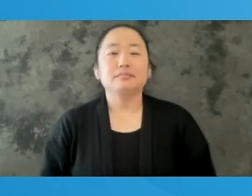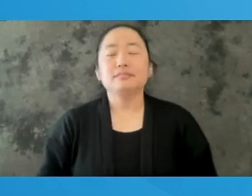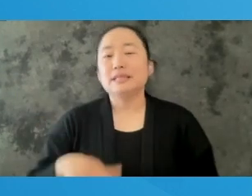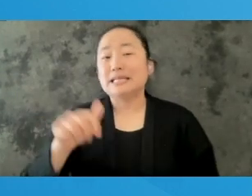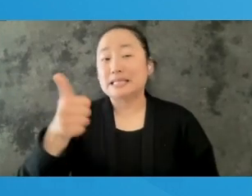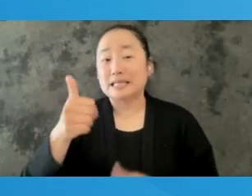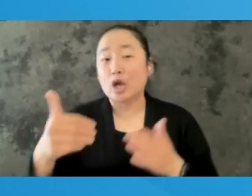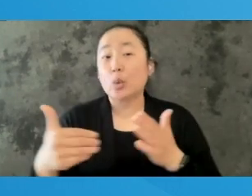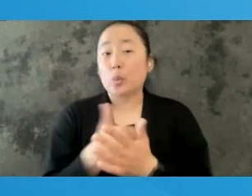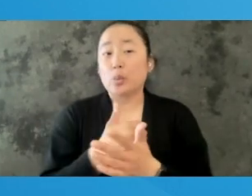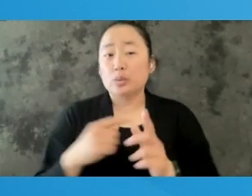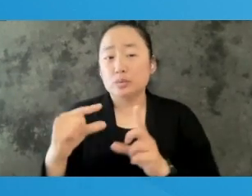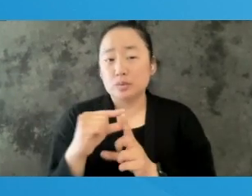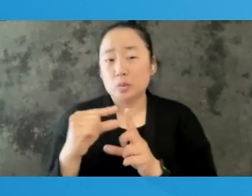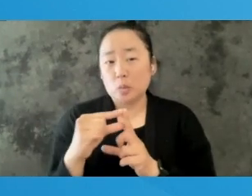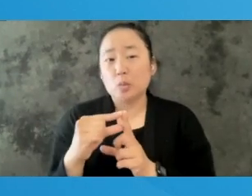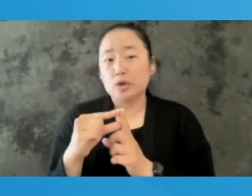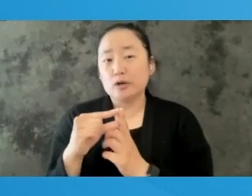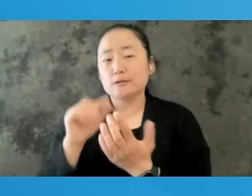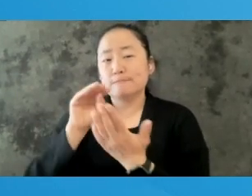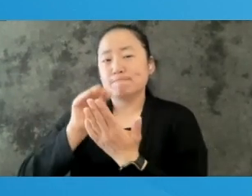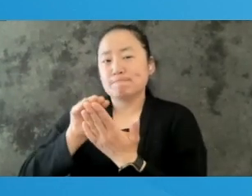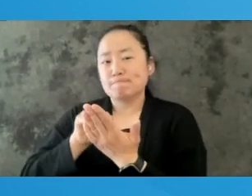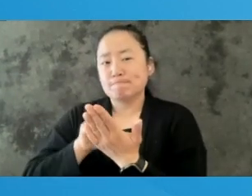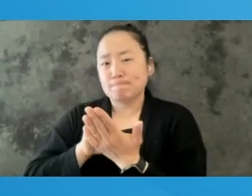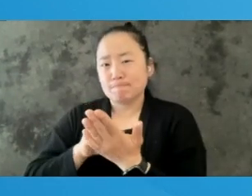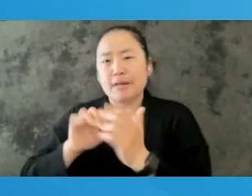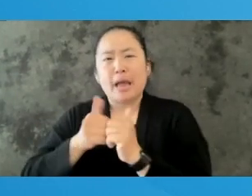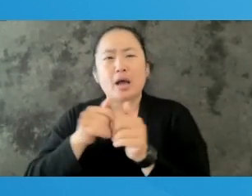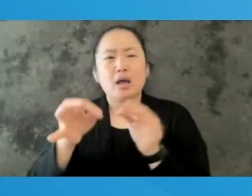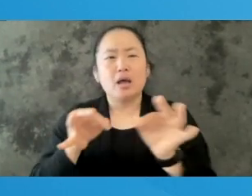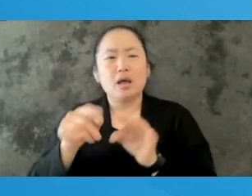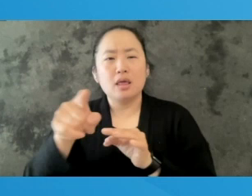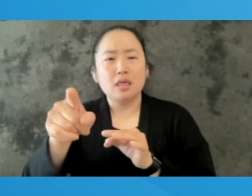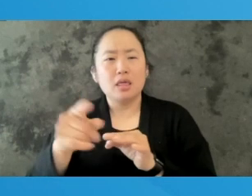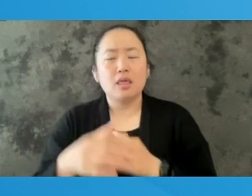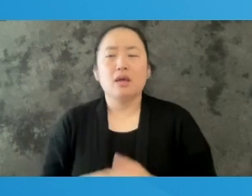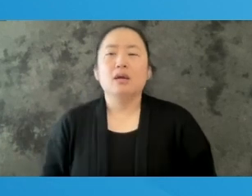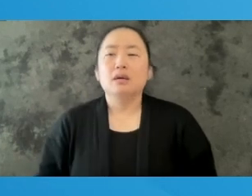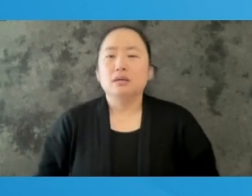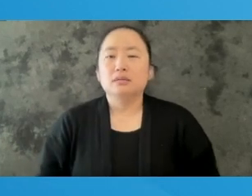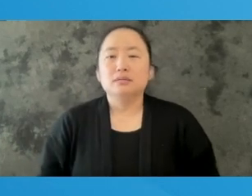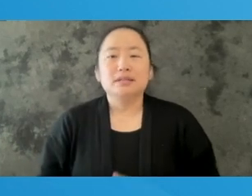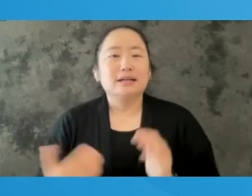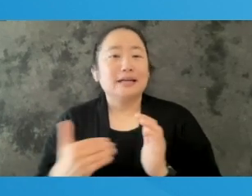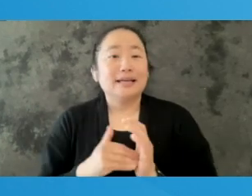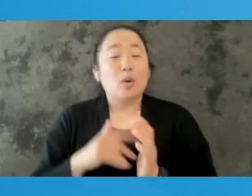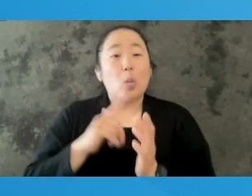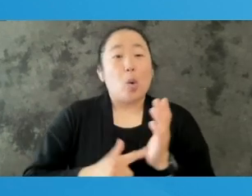that you would use to describe. So, again, these cannot be words that you used before.